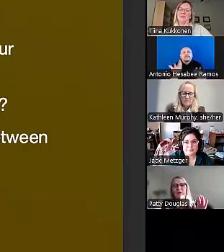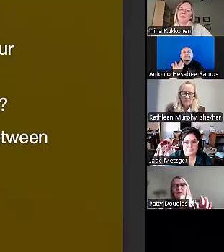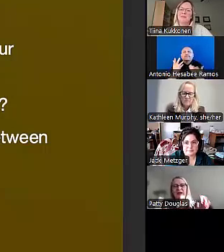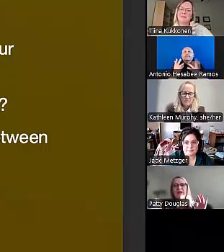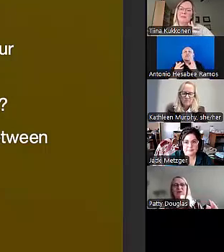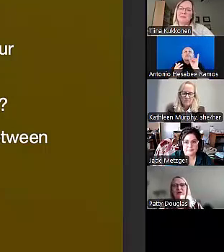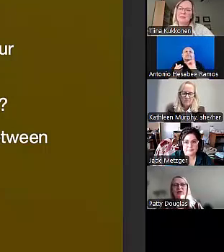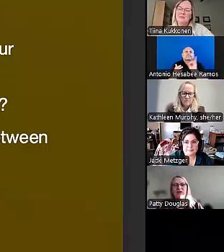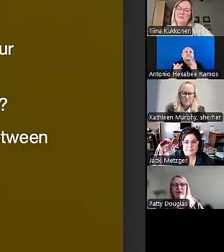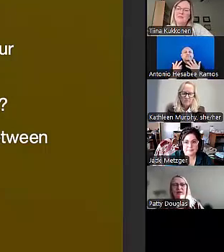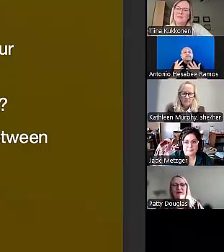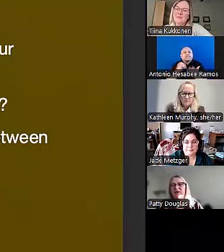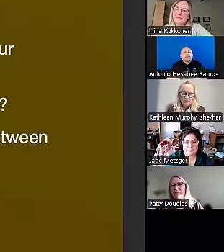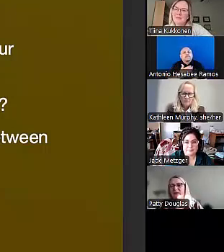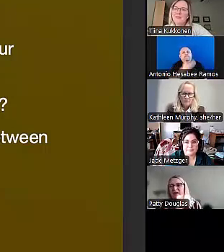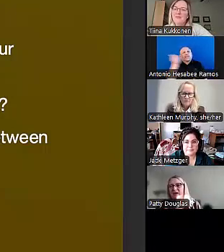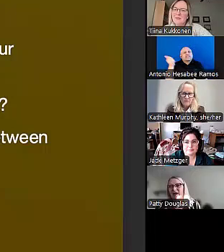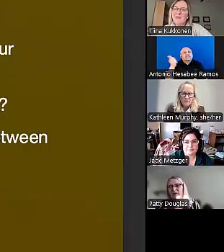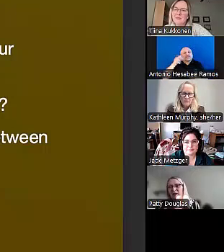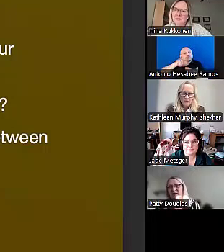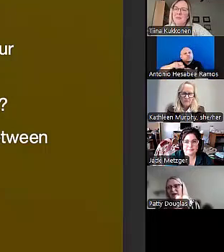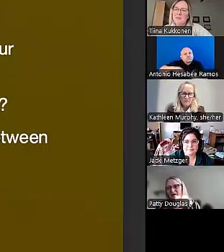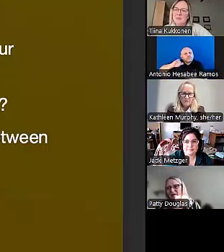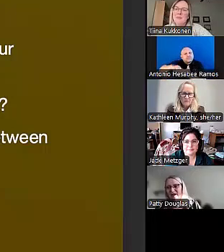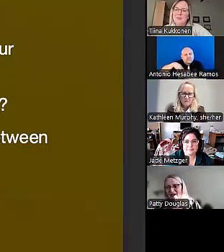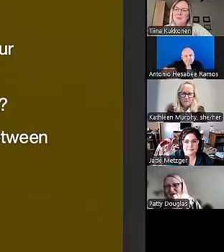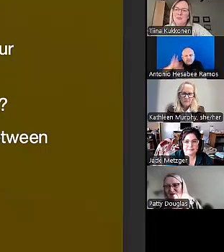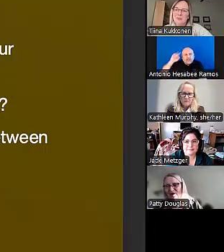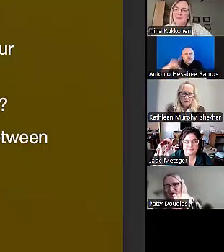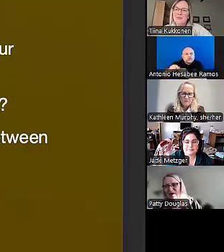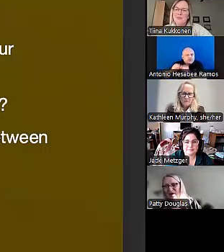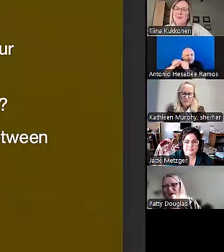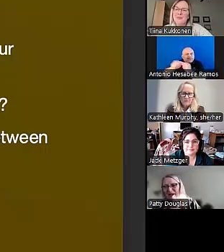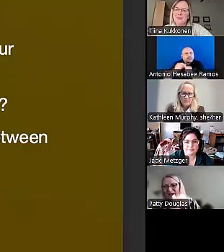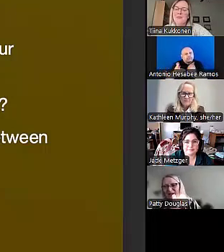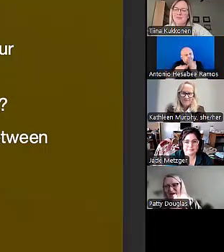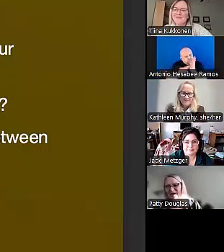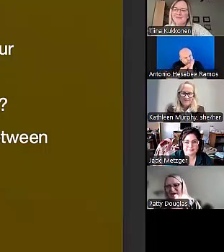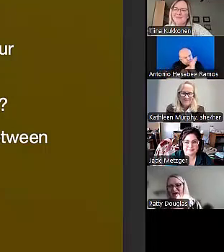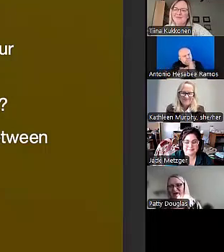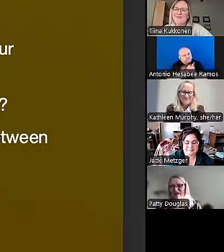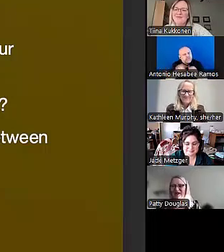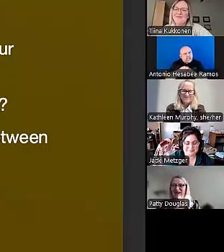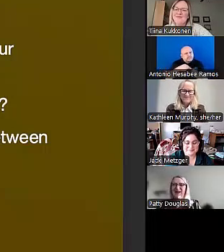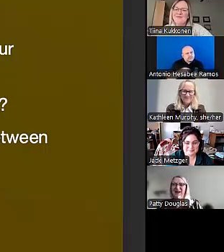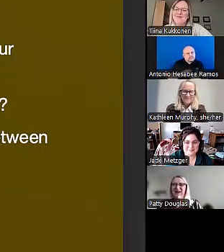the best resource I've found to maintain my integrity as a critical arts-based researcher.